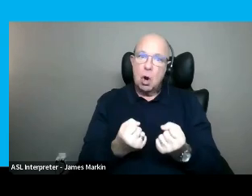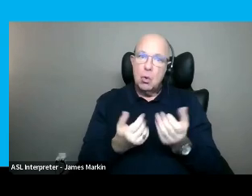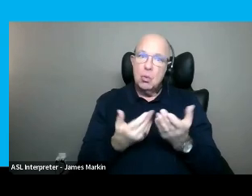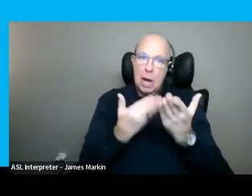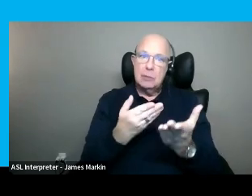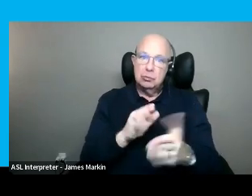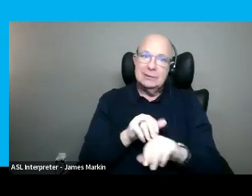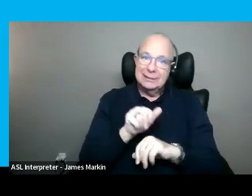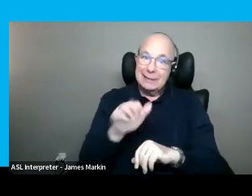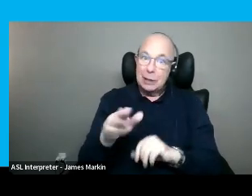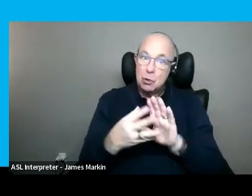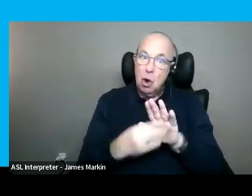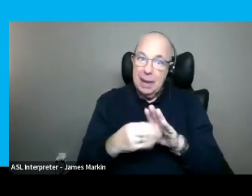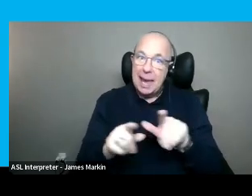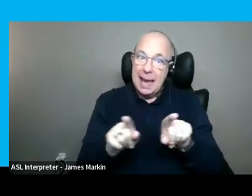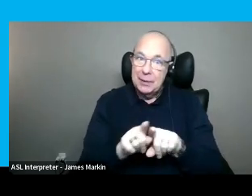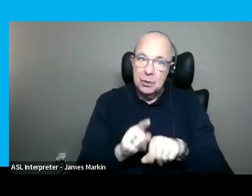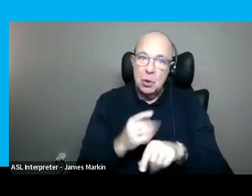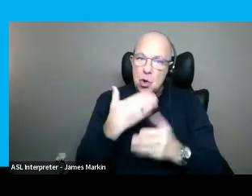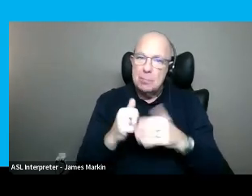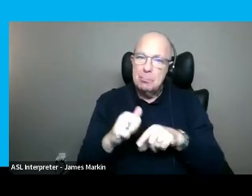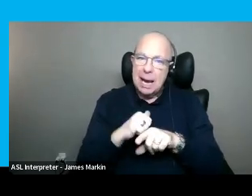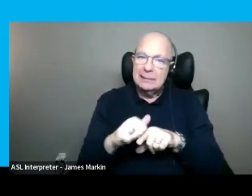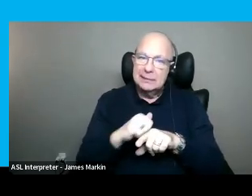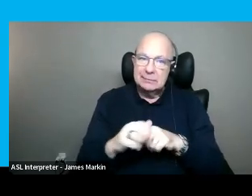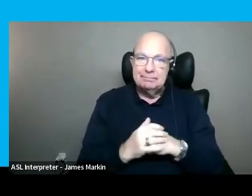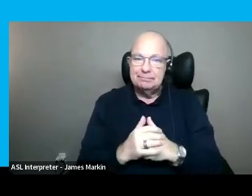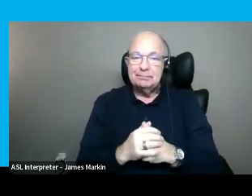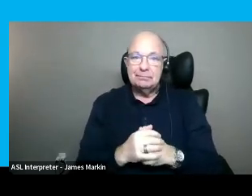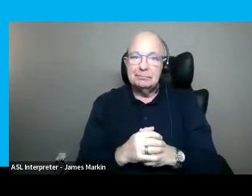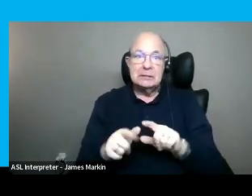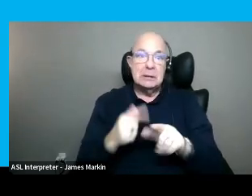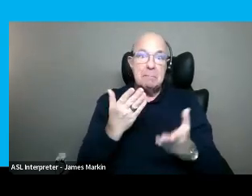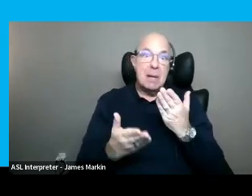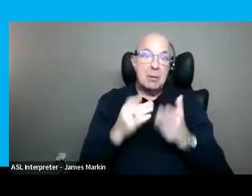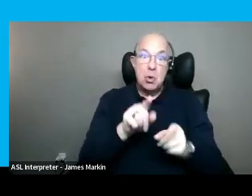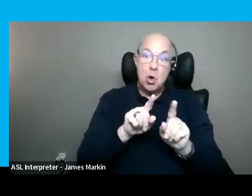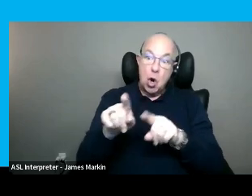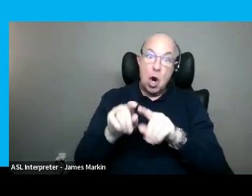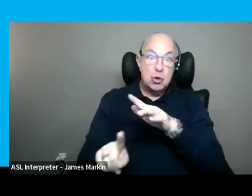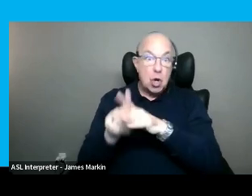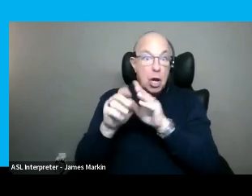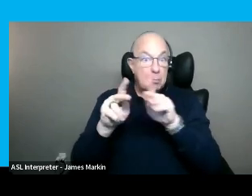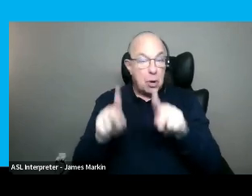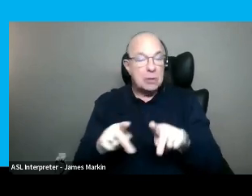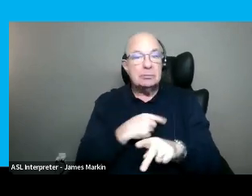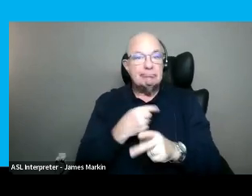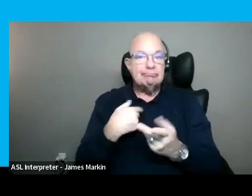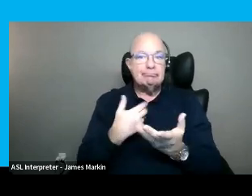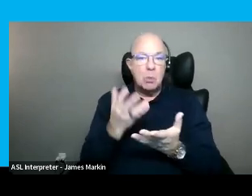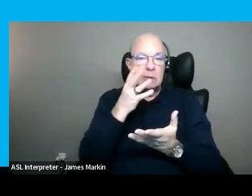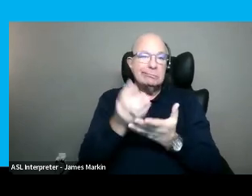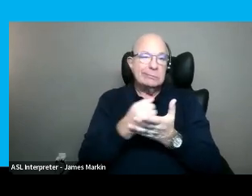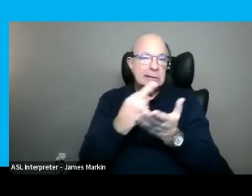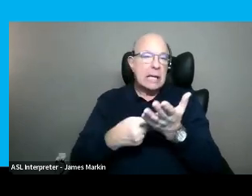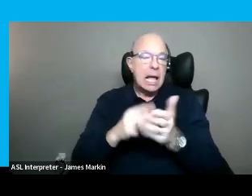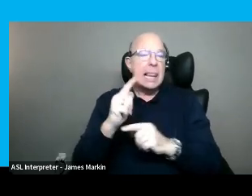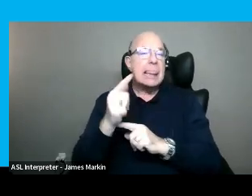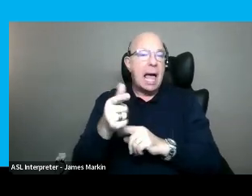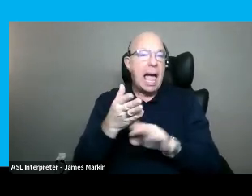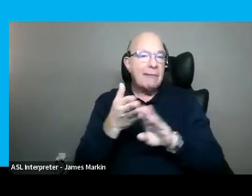Shannon Spencer (she/her): It's a good practice that we, you know, even though we're debasing in person, we still send out comments, and I'll talk a bit more about that after the break.